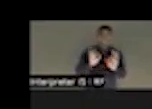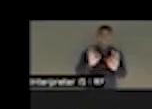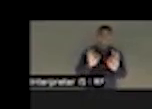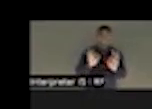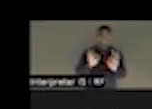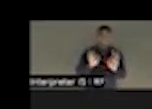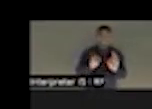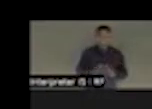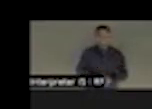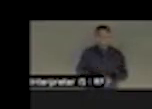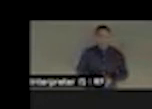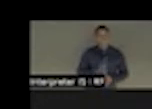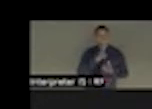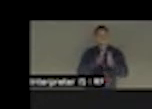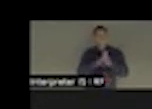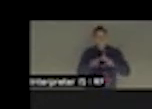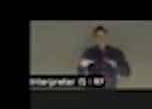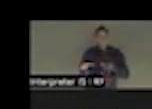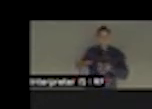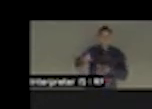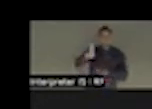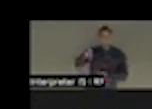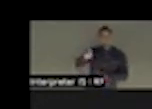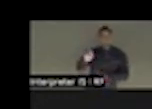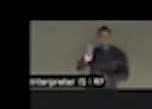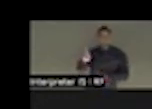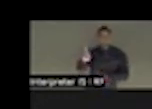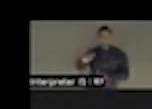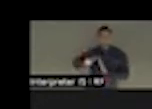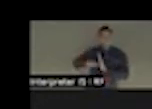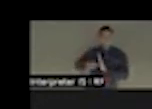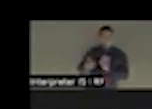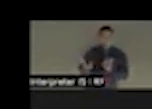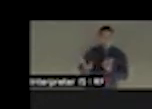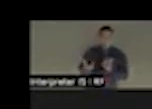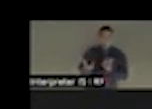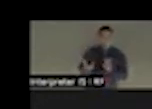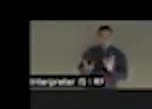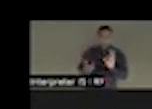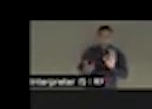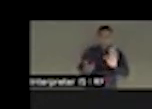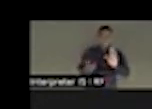en for English upower hyphen toolkit.